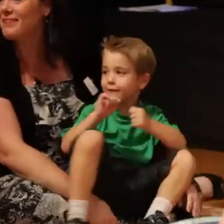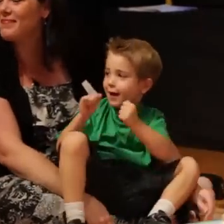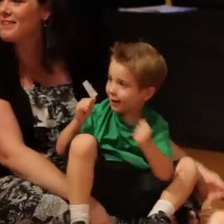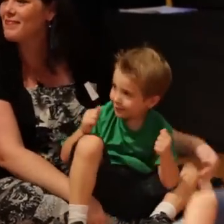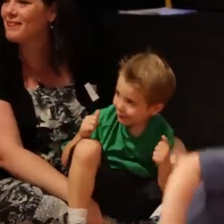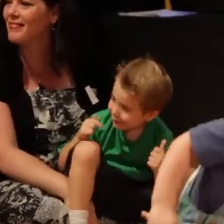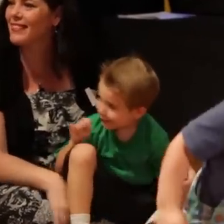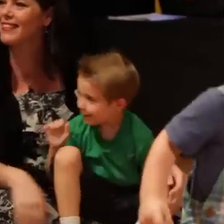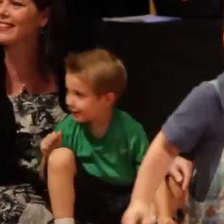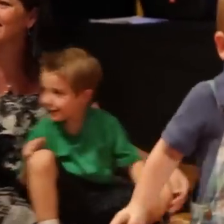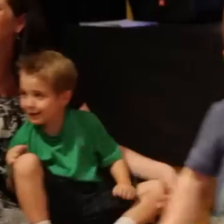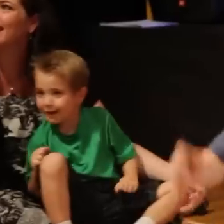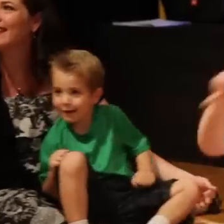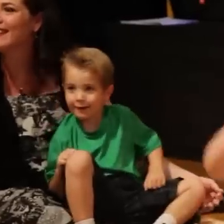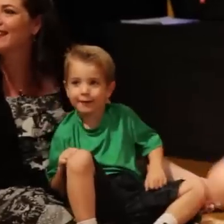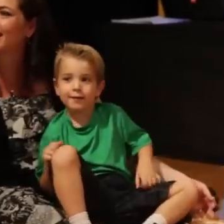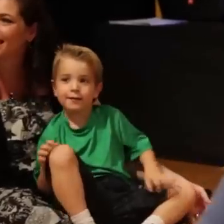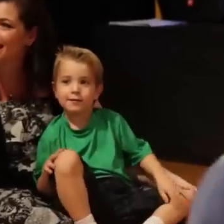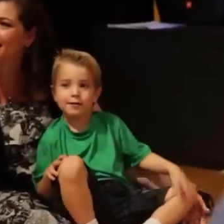Hi. Lydia has autism. Okay.